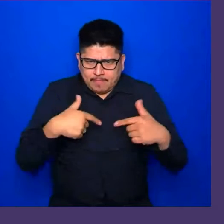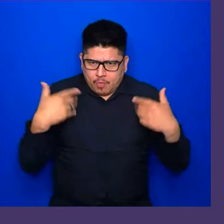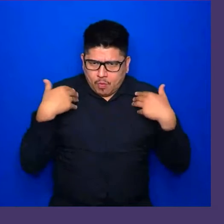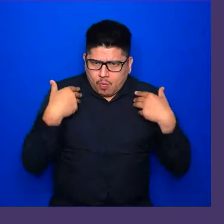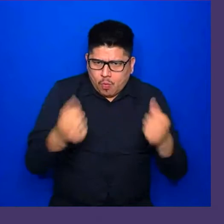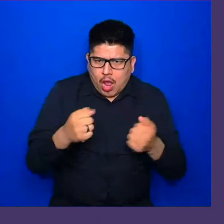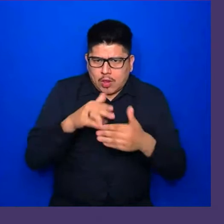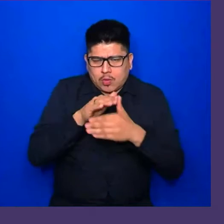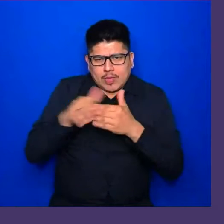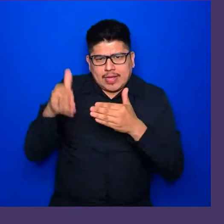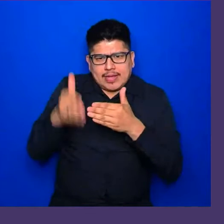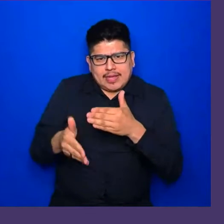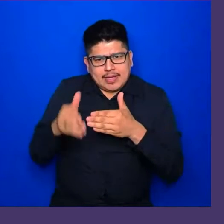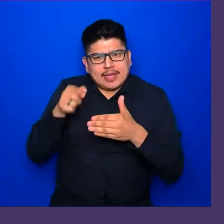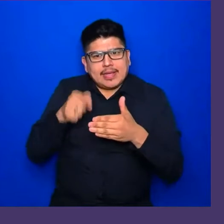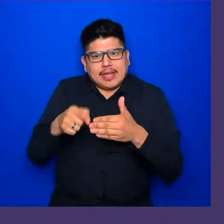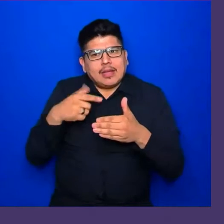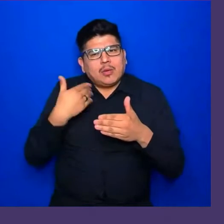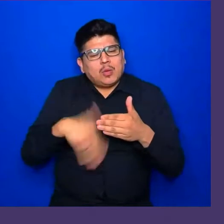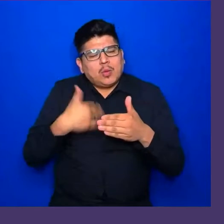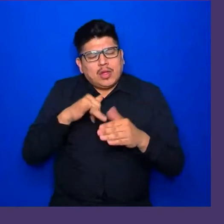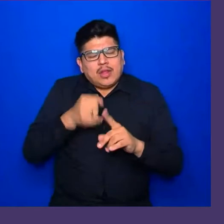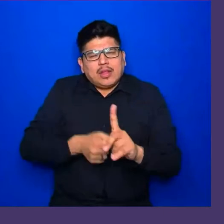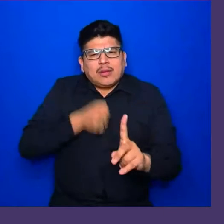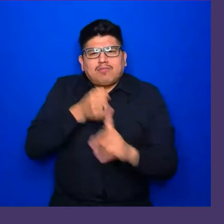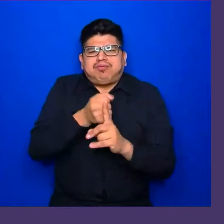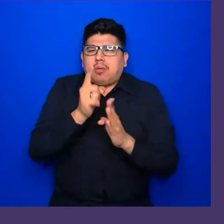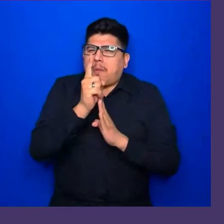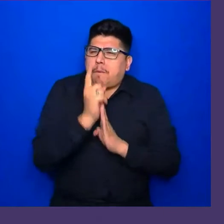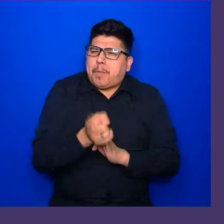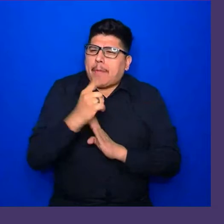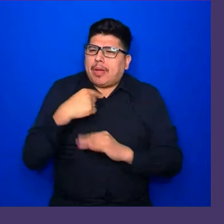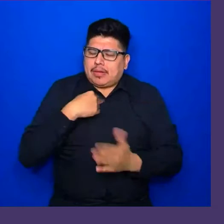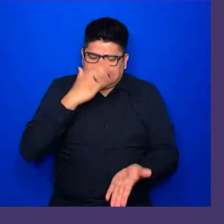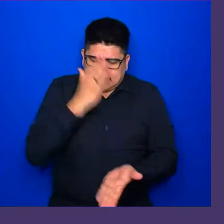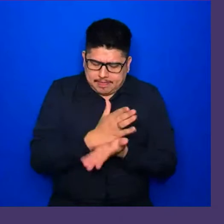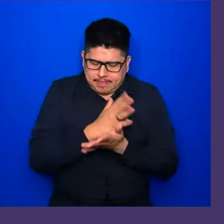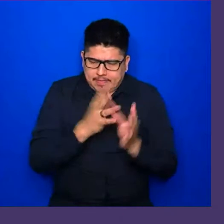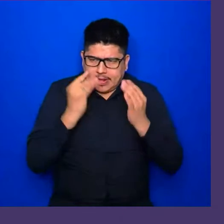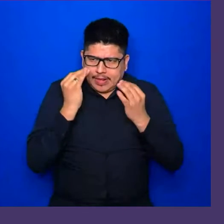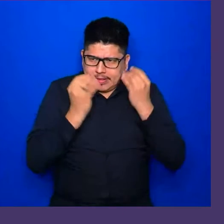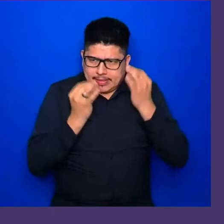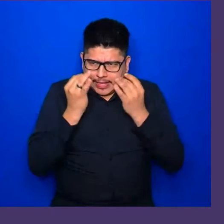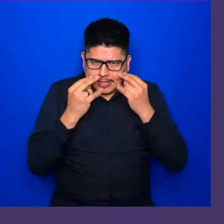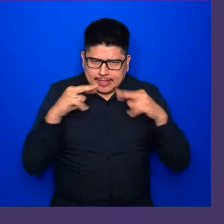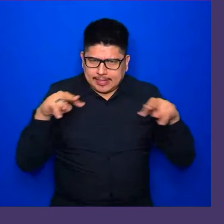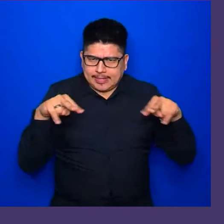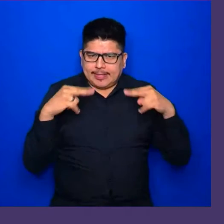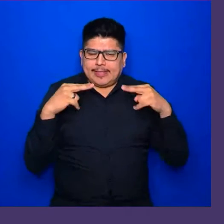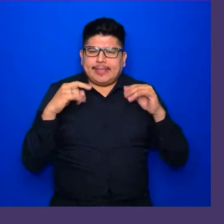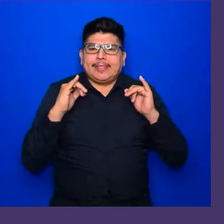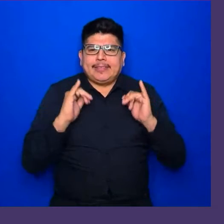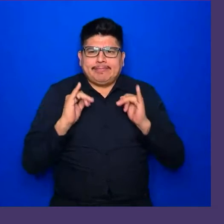we can stop and learn from each other. There's still so much to learn, and not just here in the US.